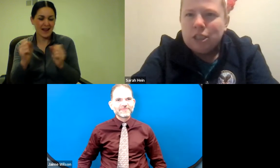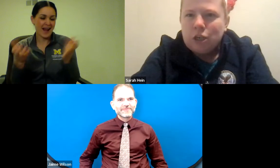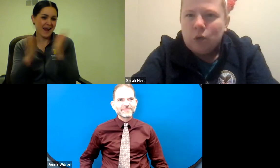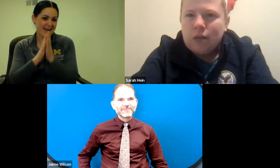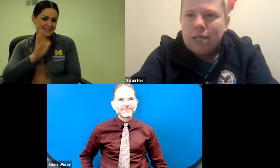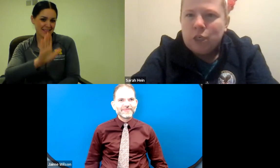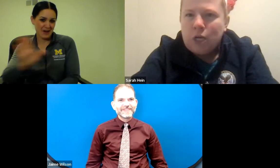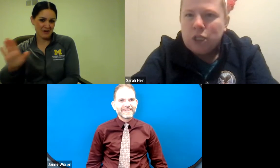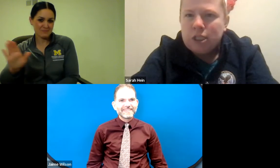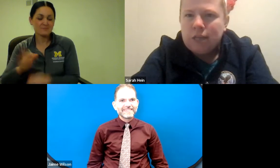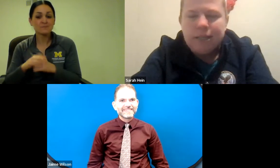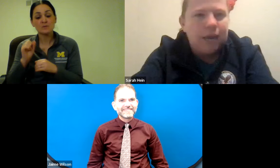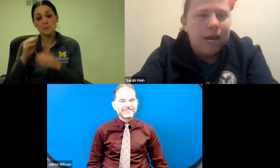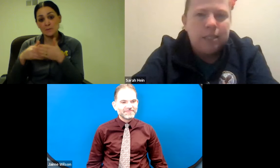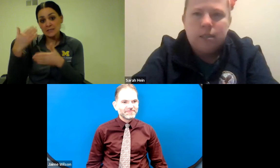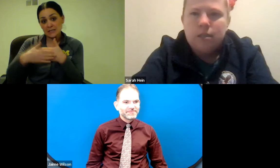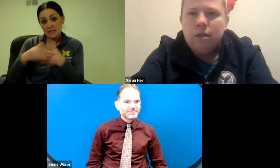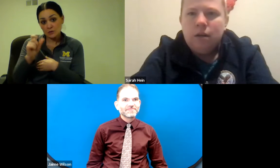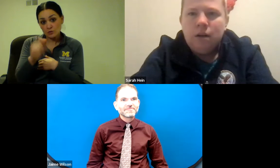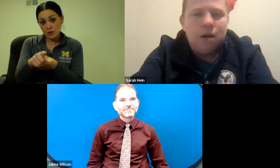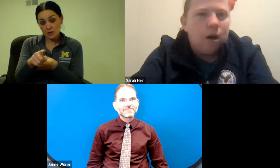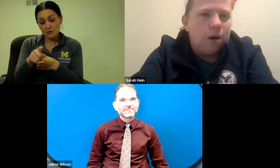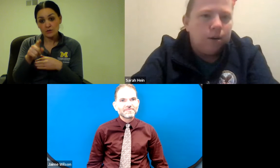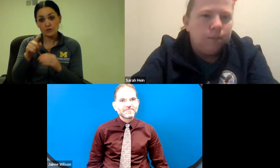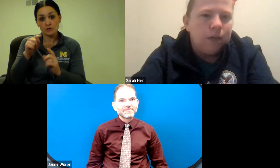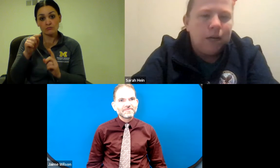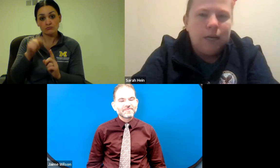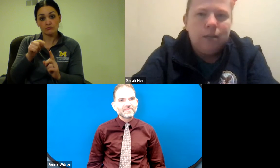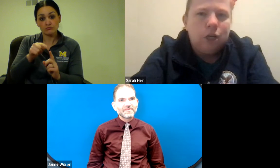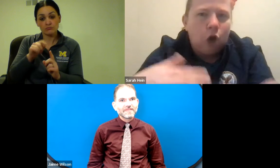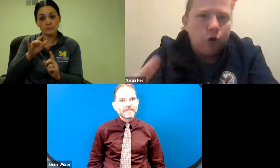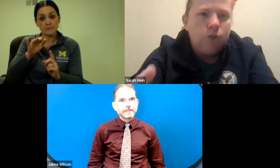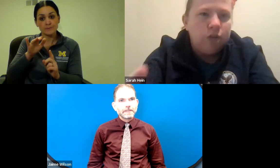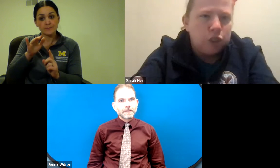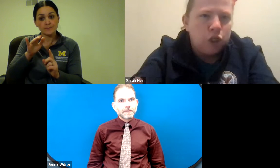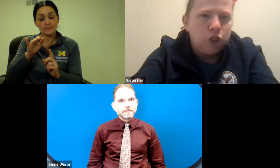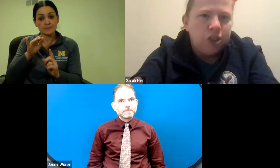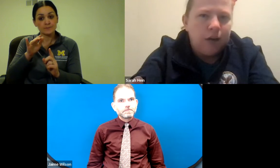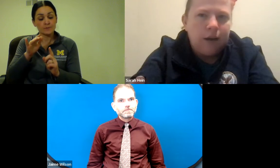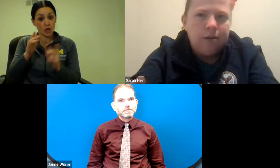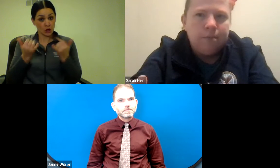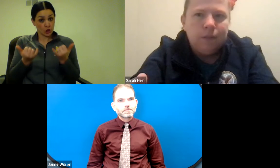Sarah Hein: So the next question is asking in the current research today.